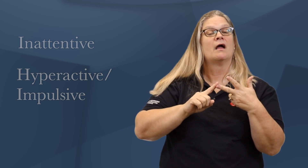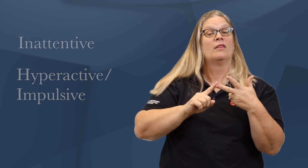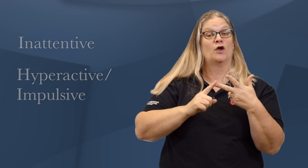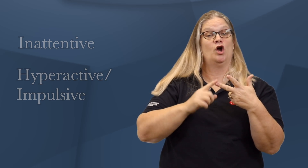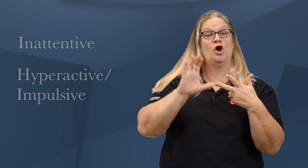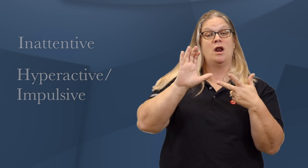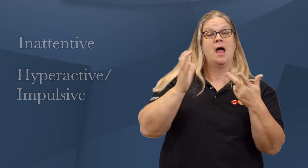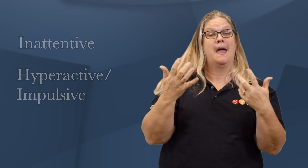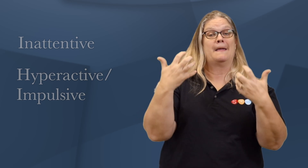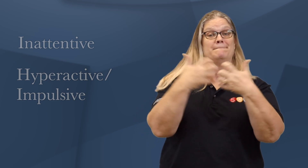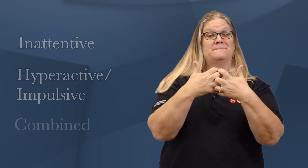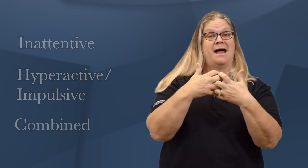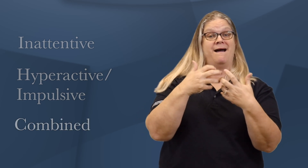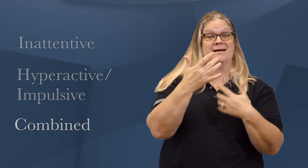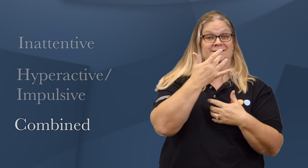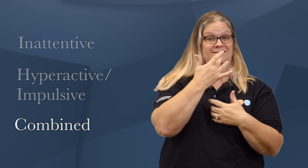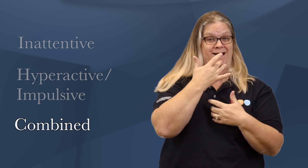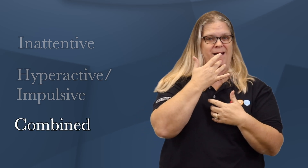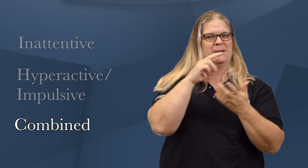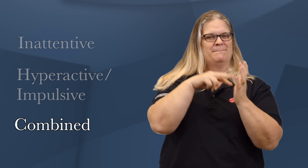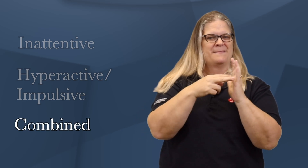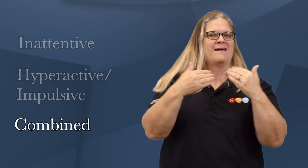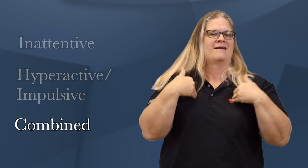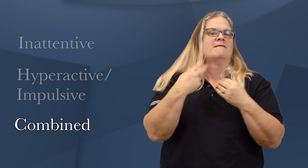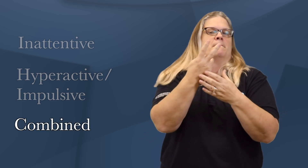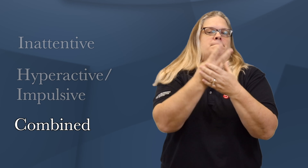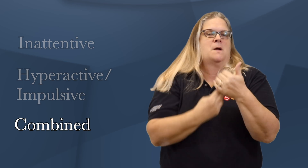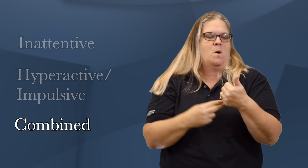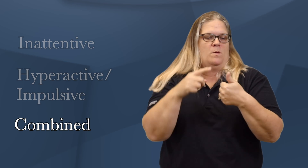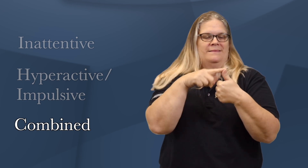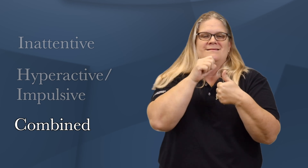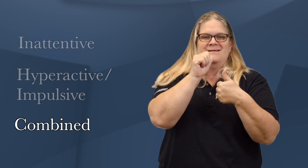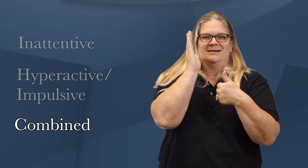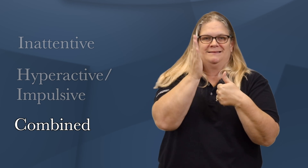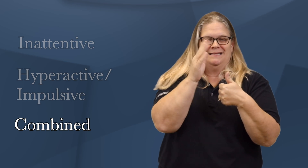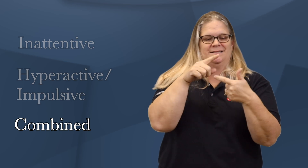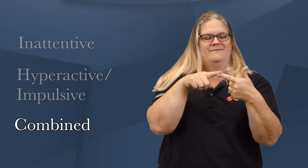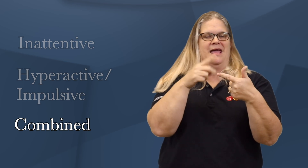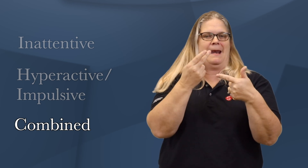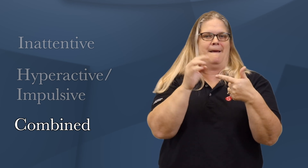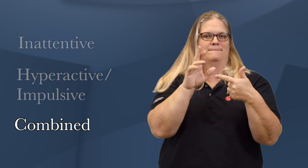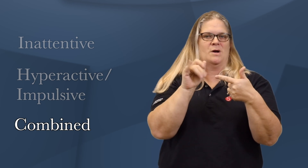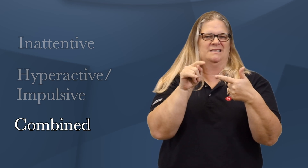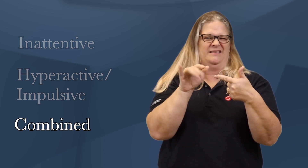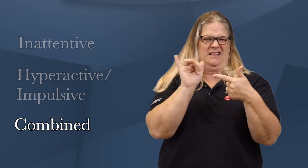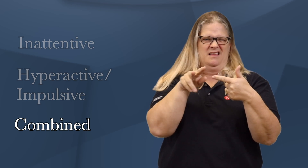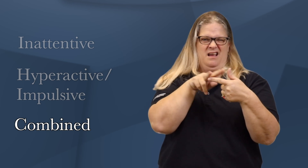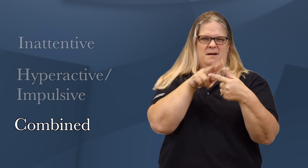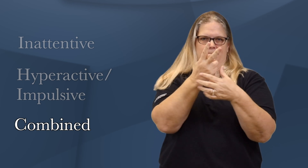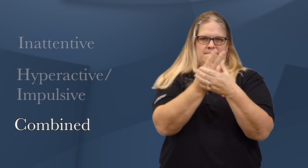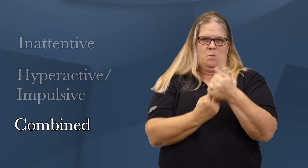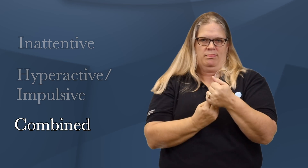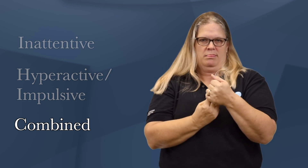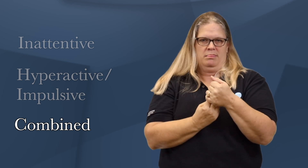The third is called combined type, having both the inattentive features and hyperactive features.